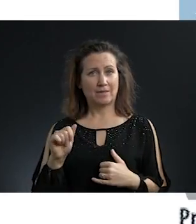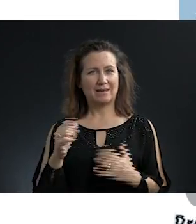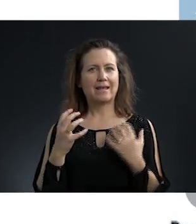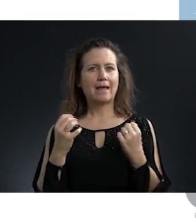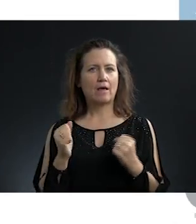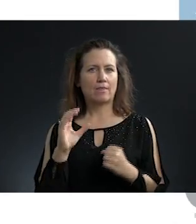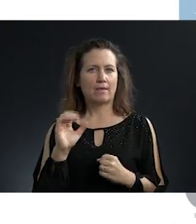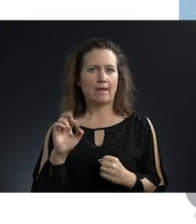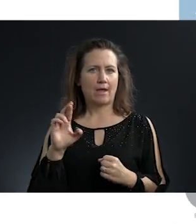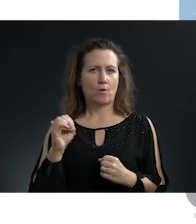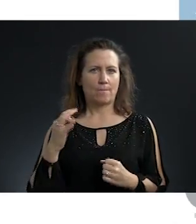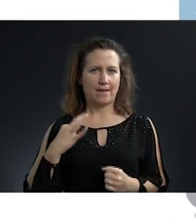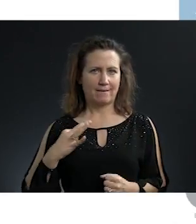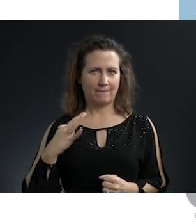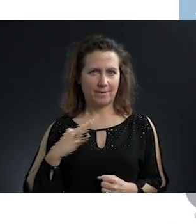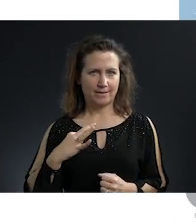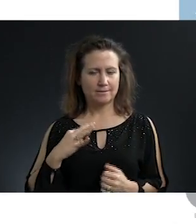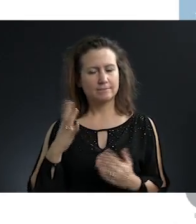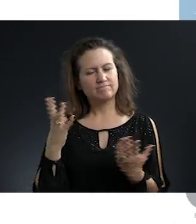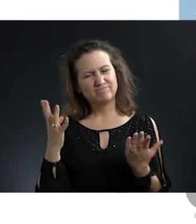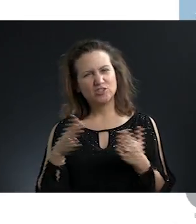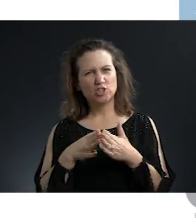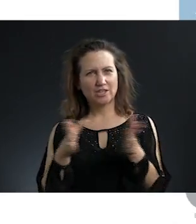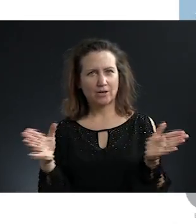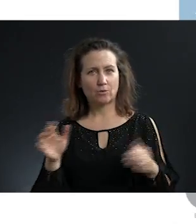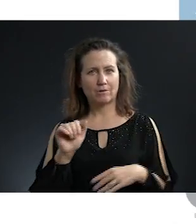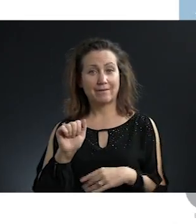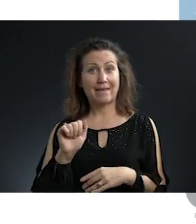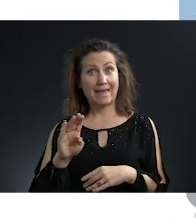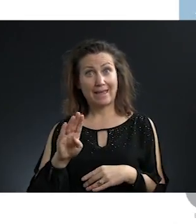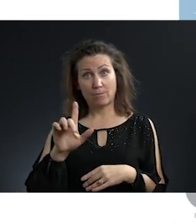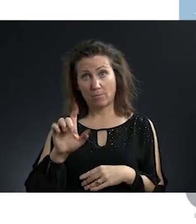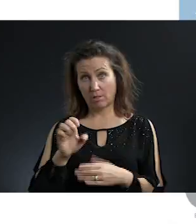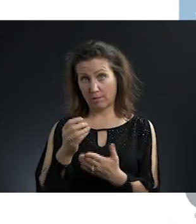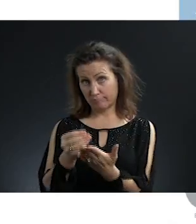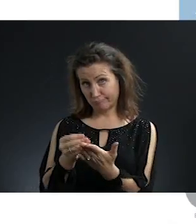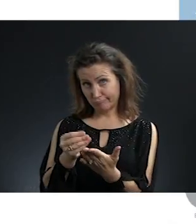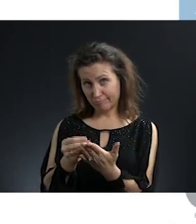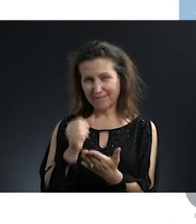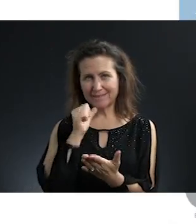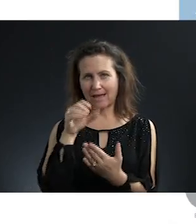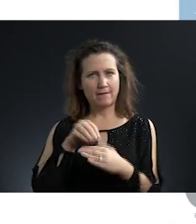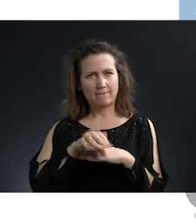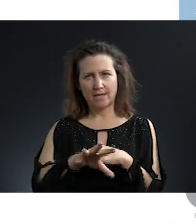so in general ABLE Funds would not affect your eligibility for